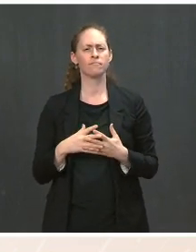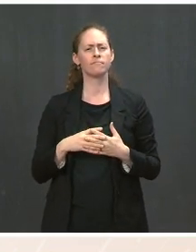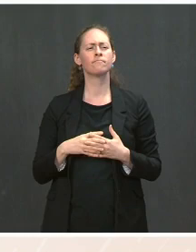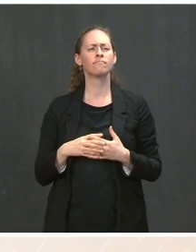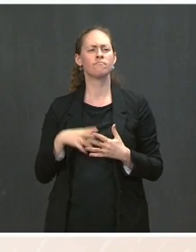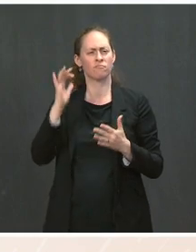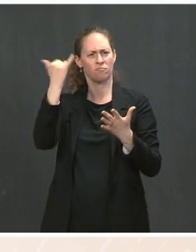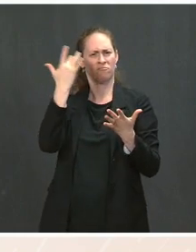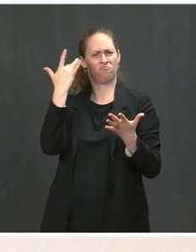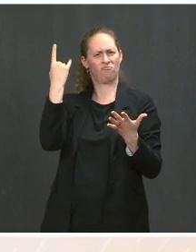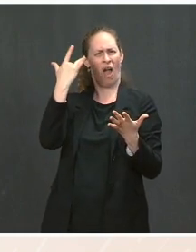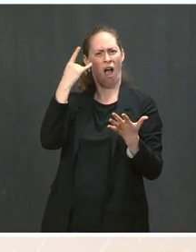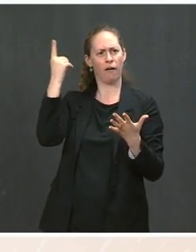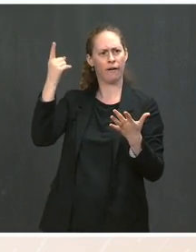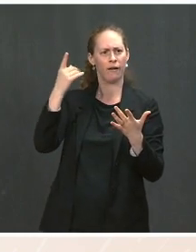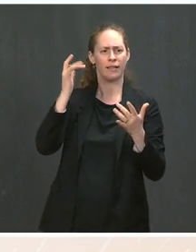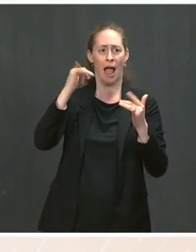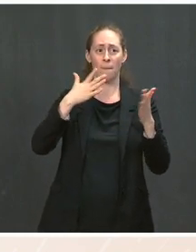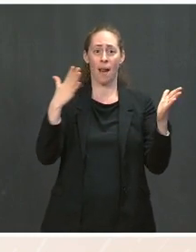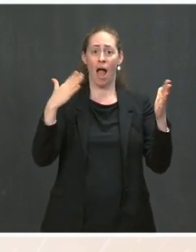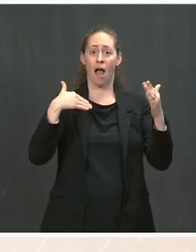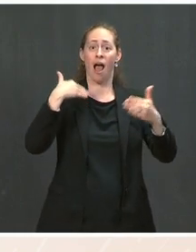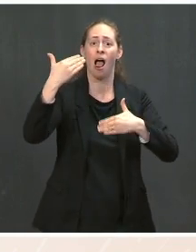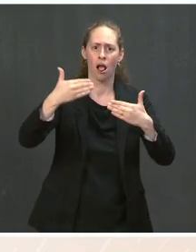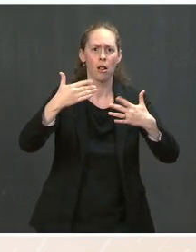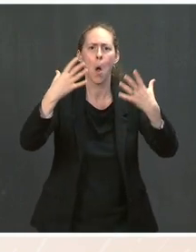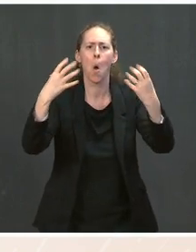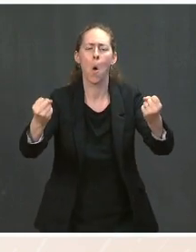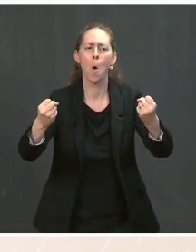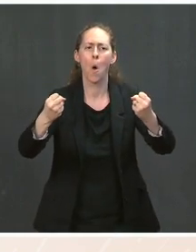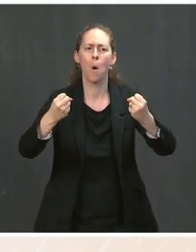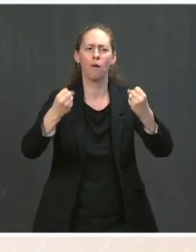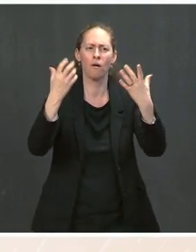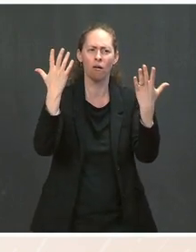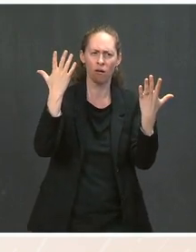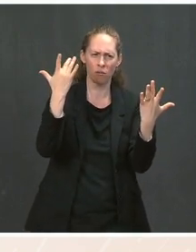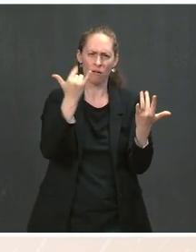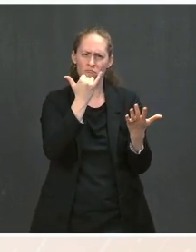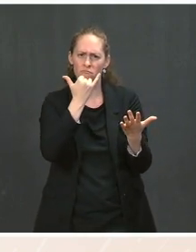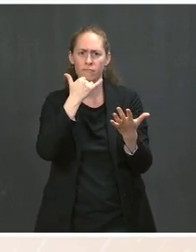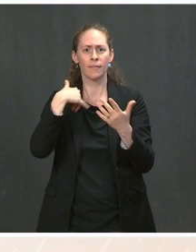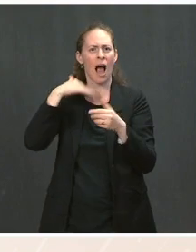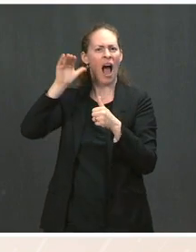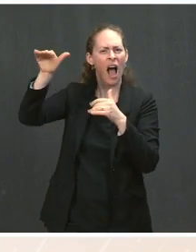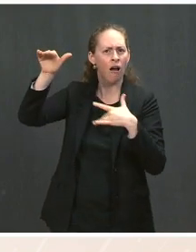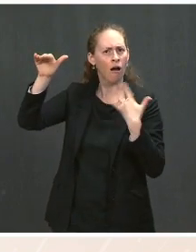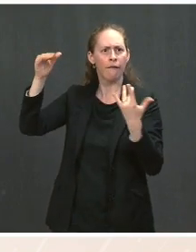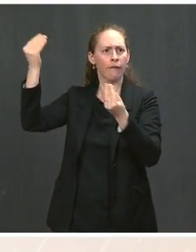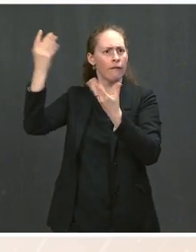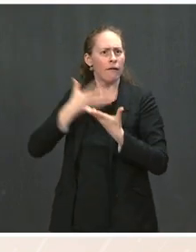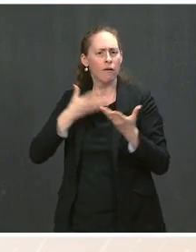And I feel like Democratic senators we've spoken to don't have answers to that, even though they said they've reached out to you guys. We don't have answers that either.